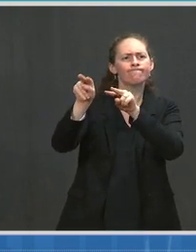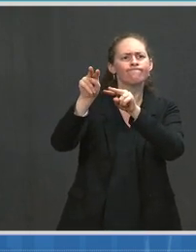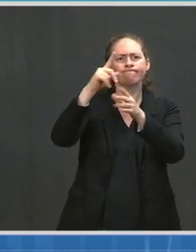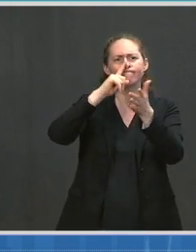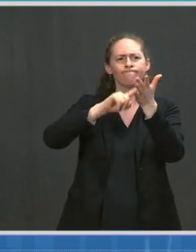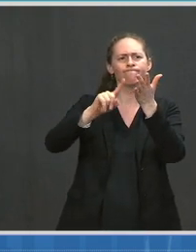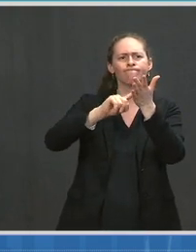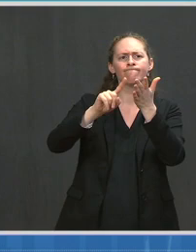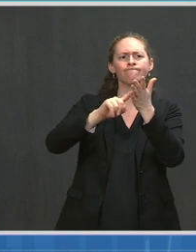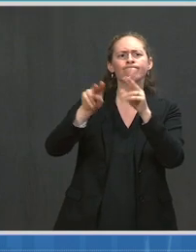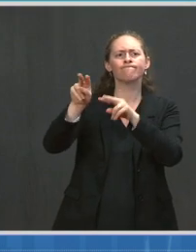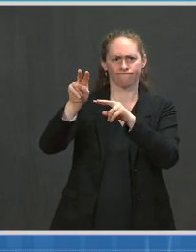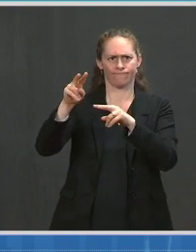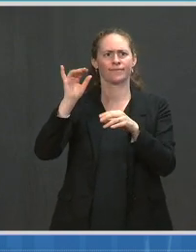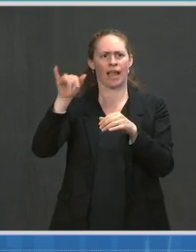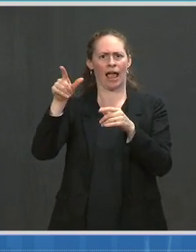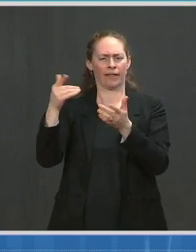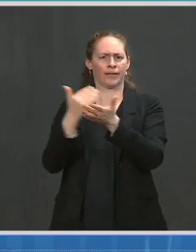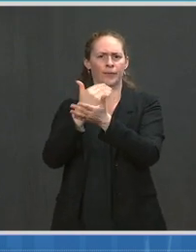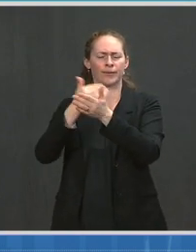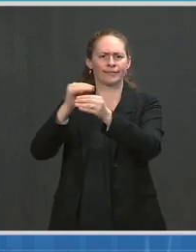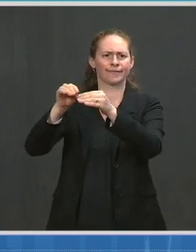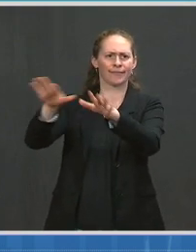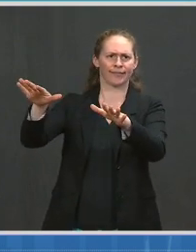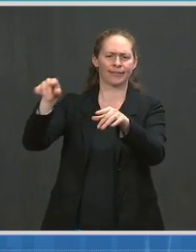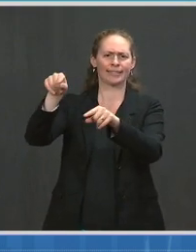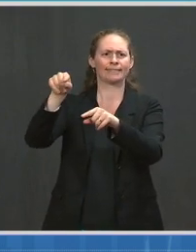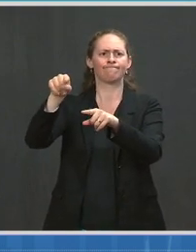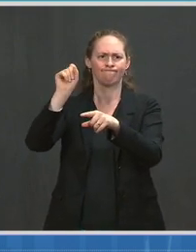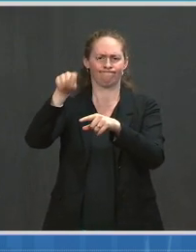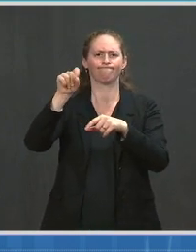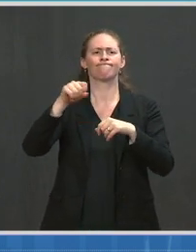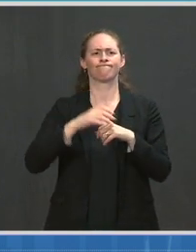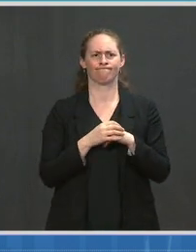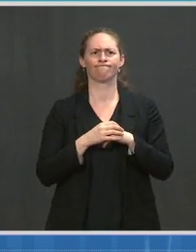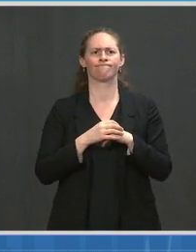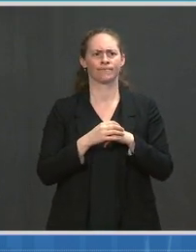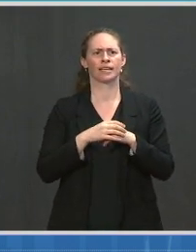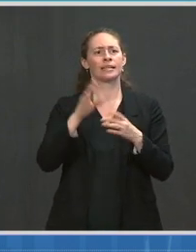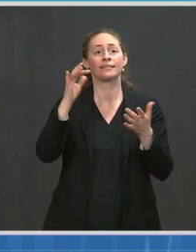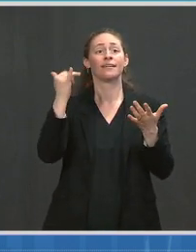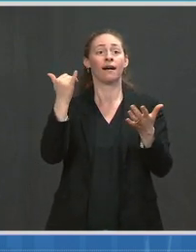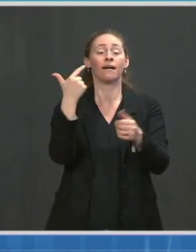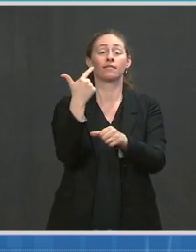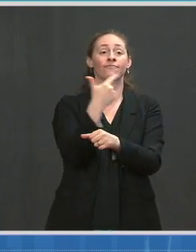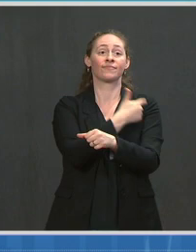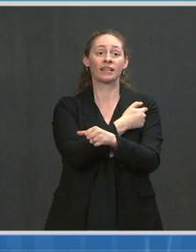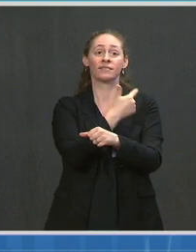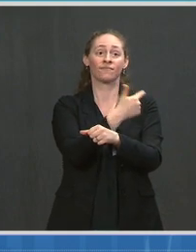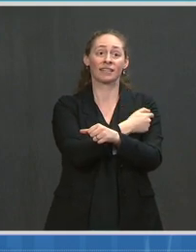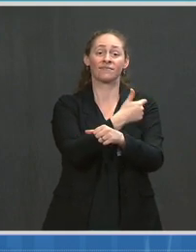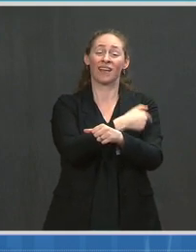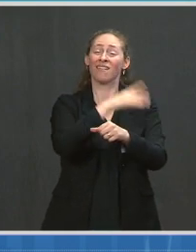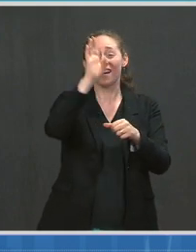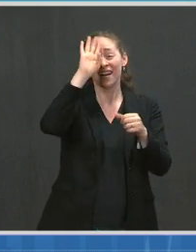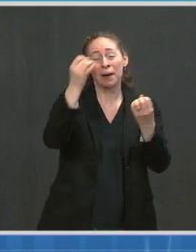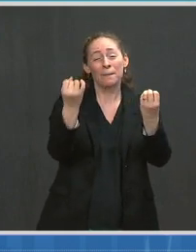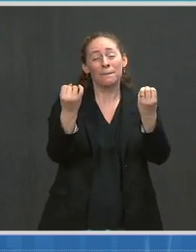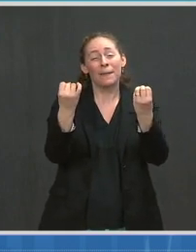when you're vaccinating literally tens and tens and tens of millions of people. So in some respects, that's not surprising.